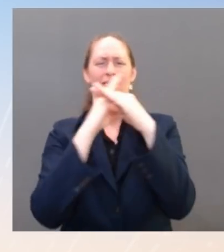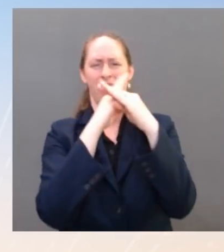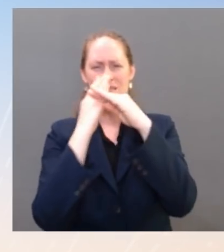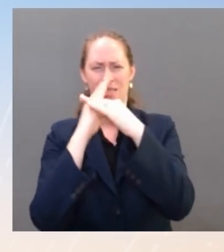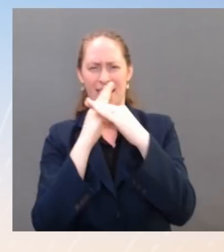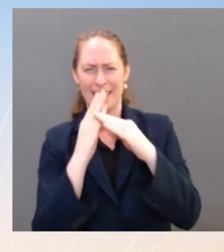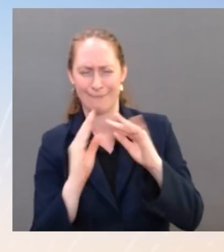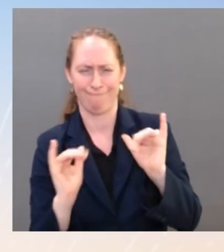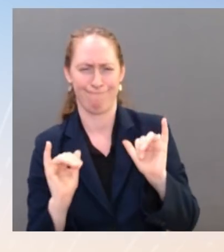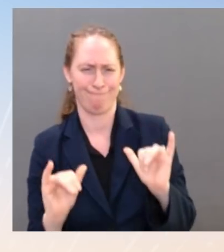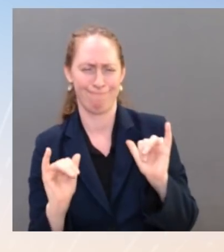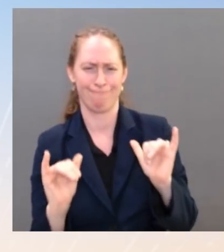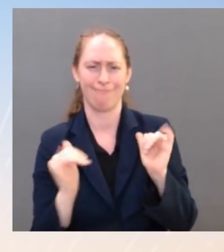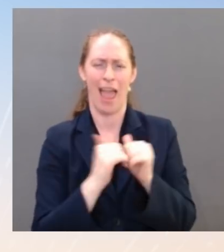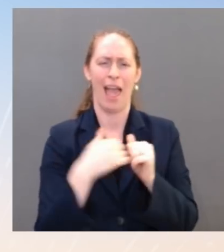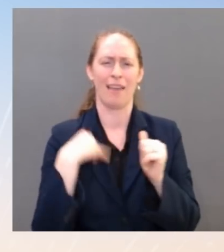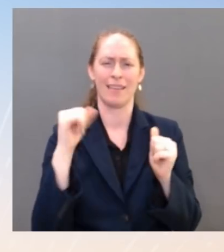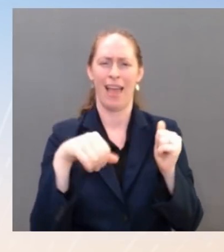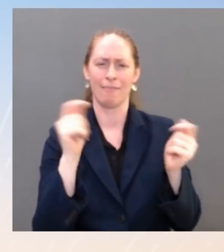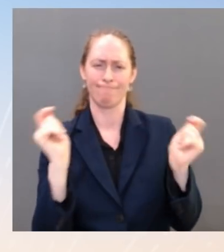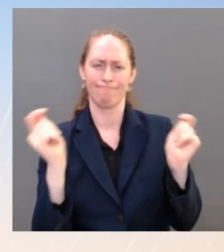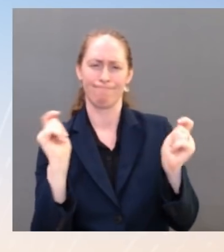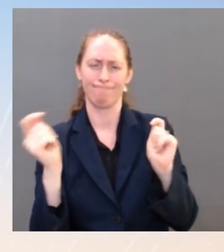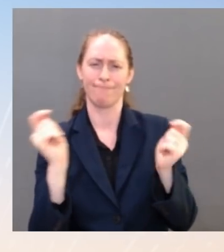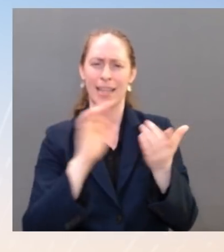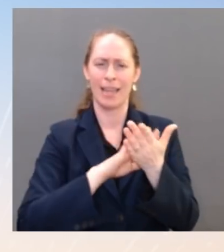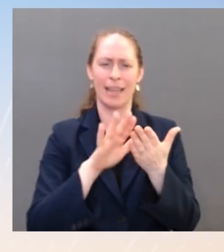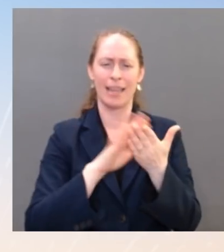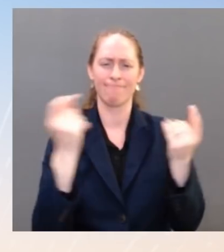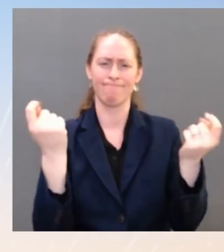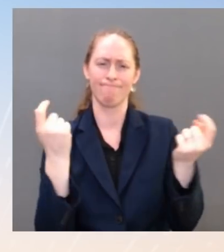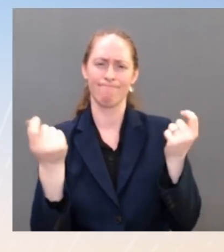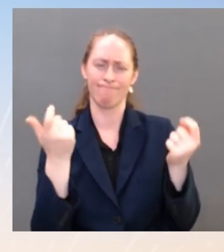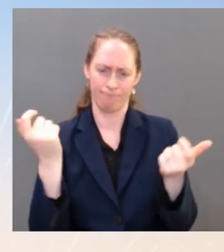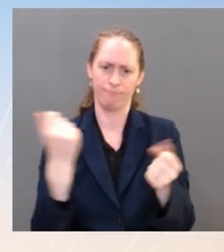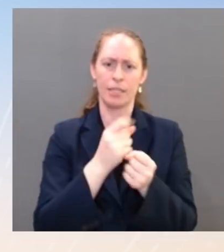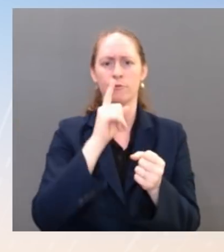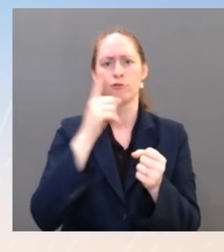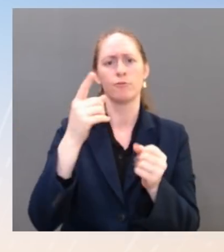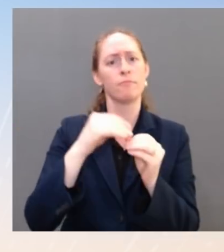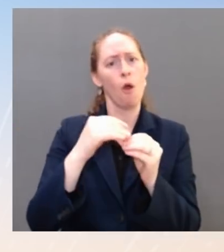in an environmentally effective way. So those three things that we're OMB are working on